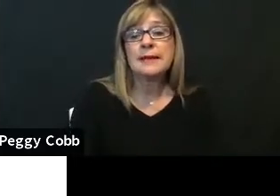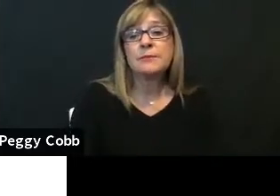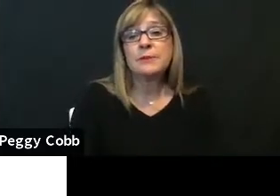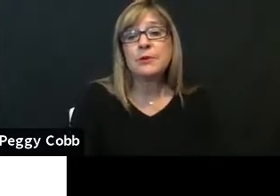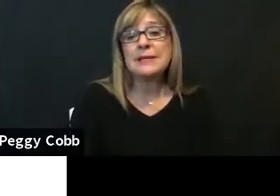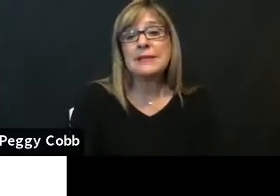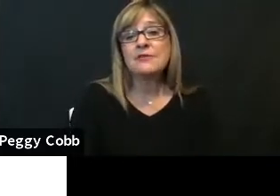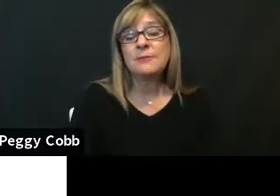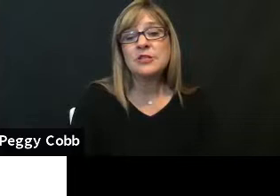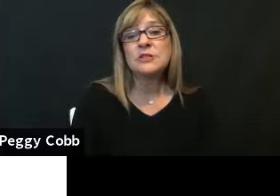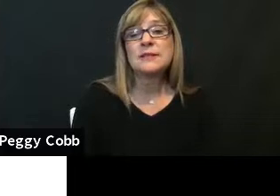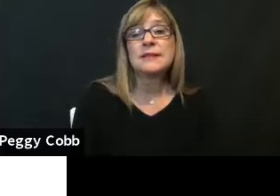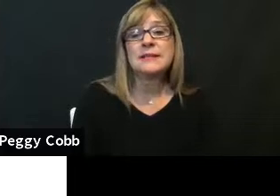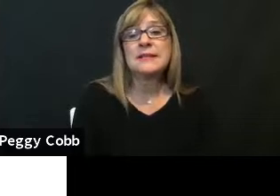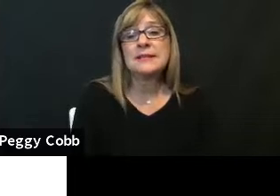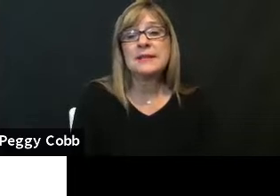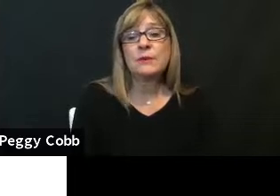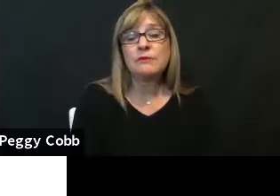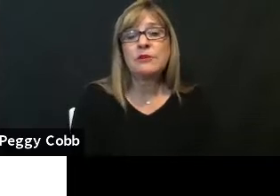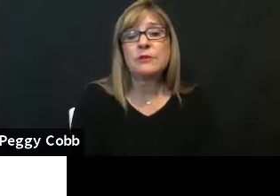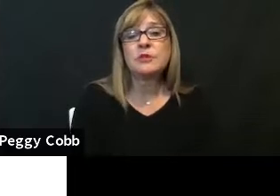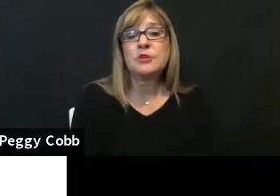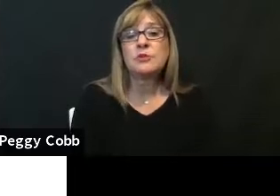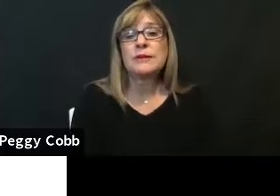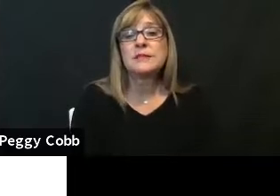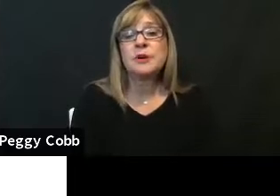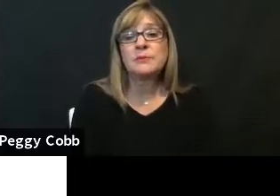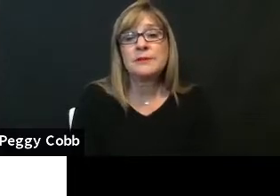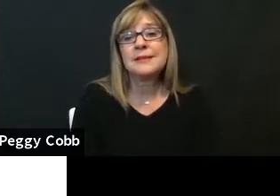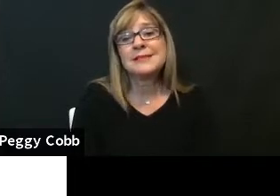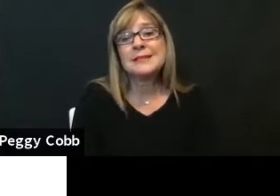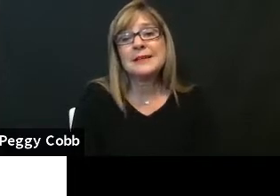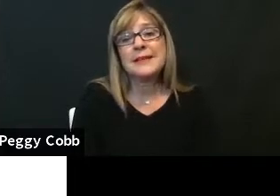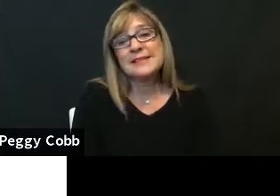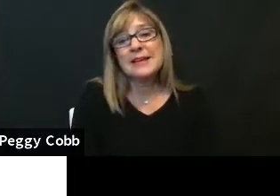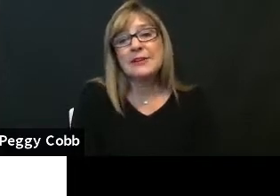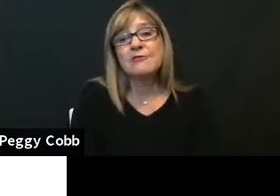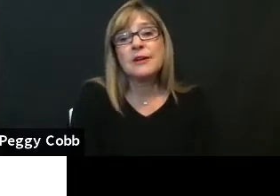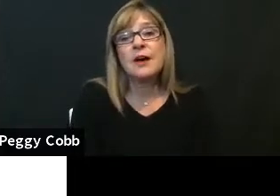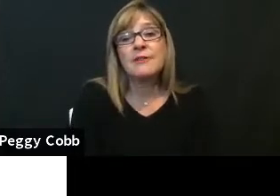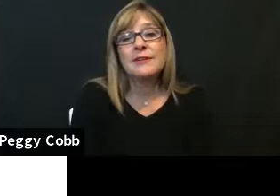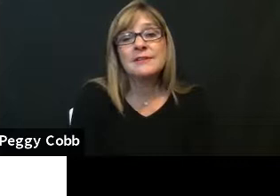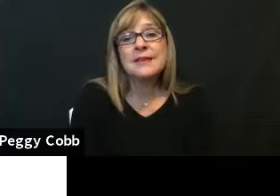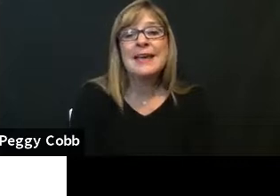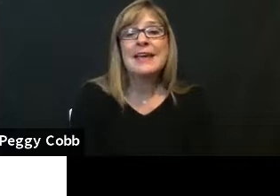that people get the information that they need and we refer them to the correct department, that's kind of our front office.